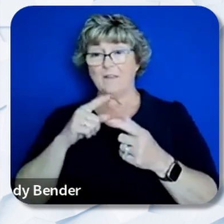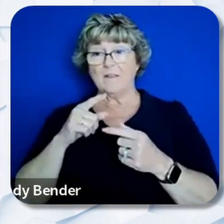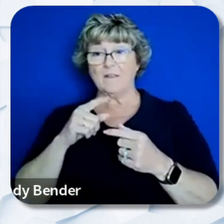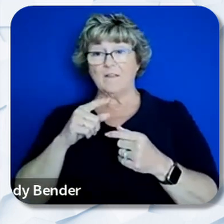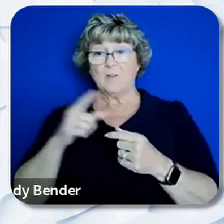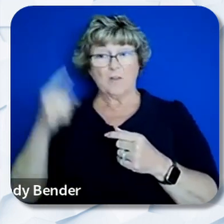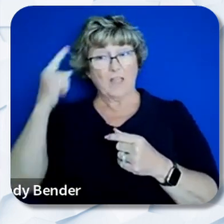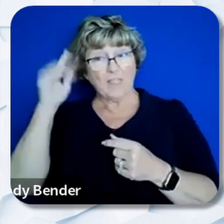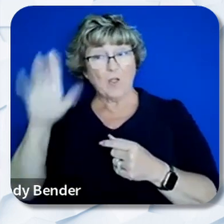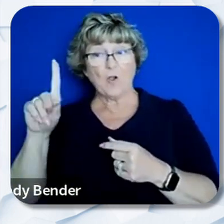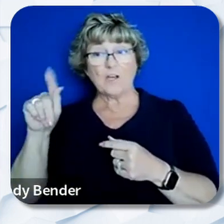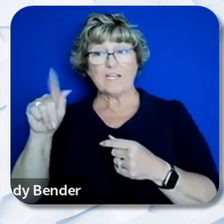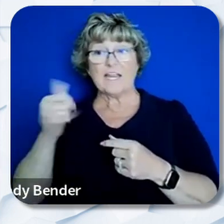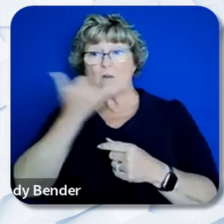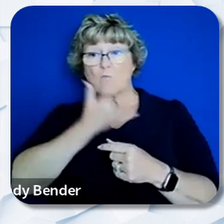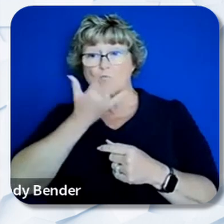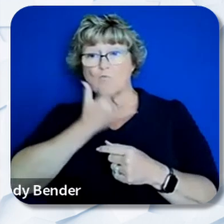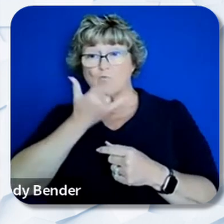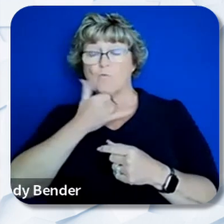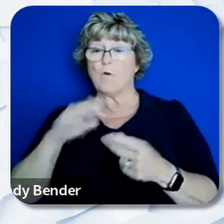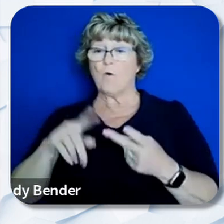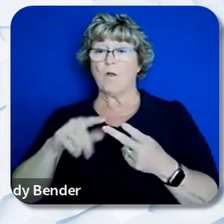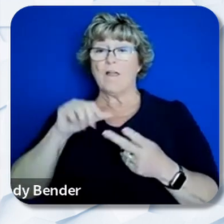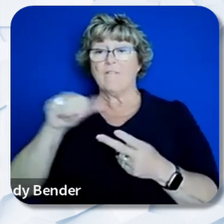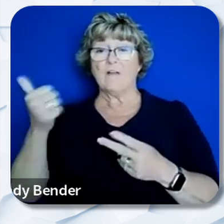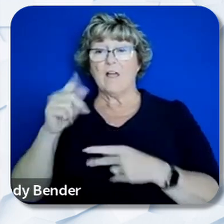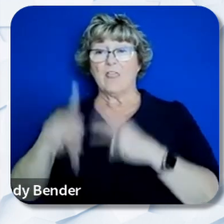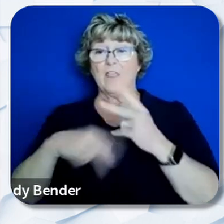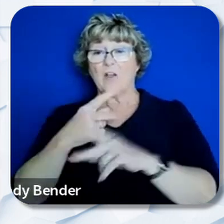you think your data is wrong, or you have other kinds of issues, we will continue to